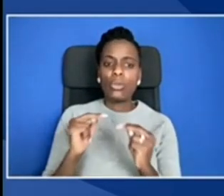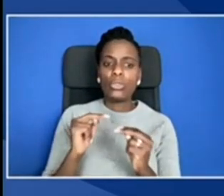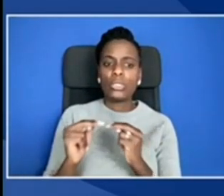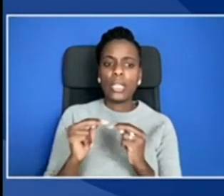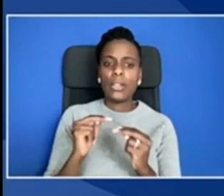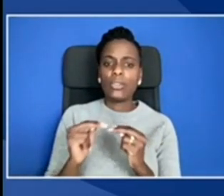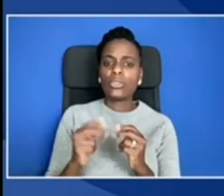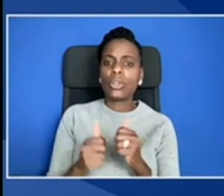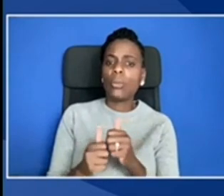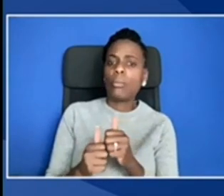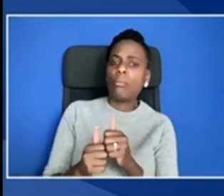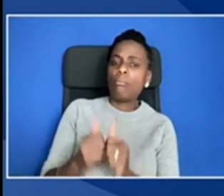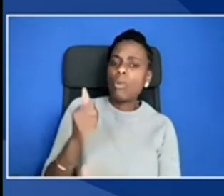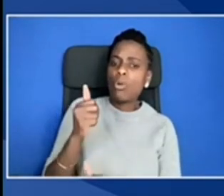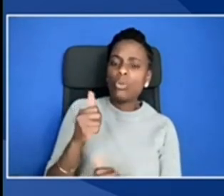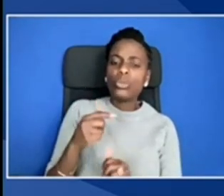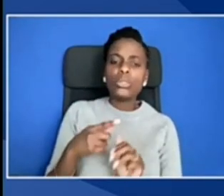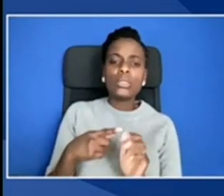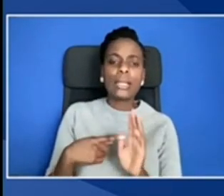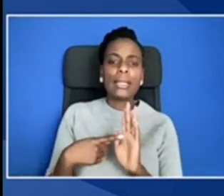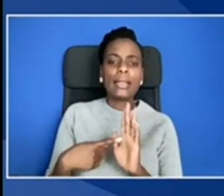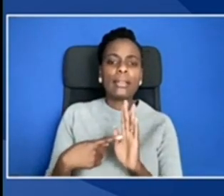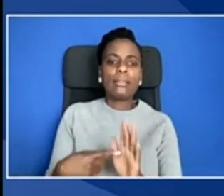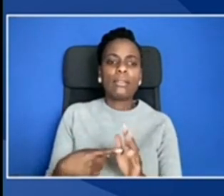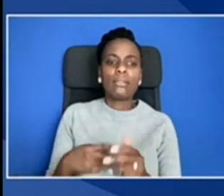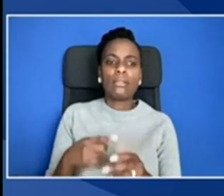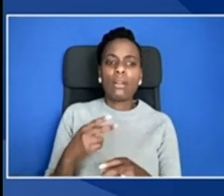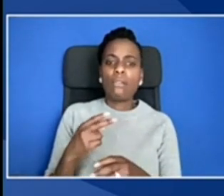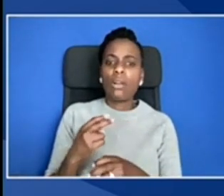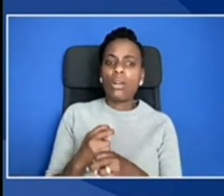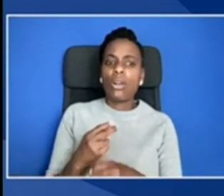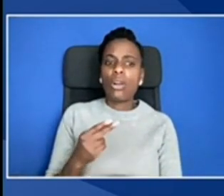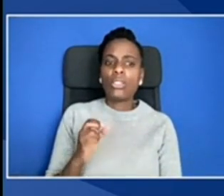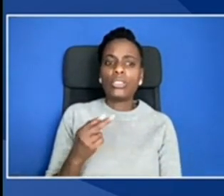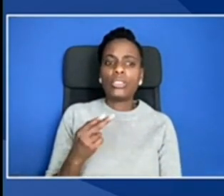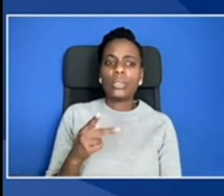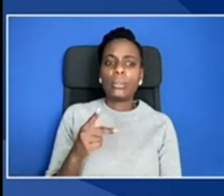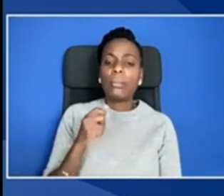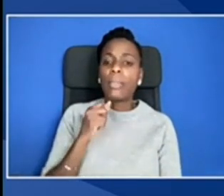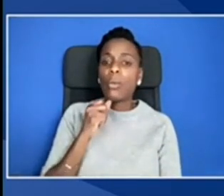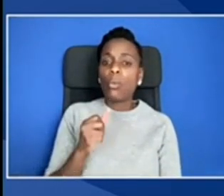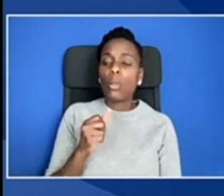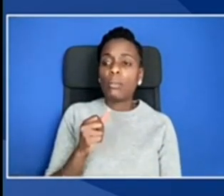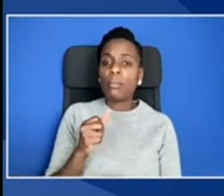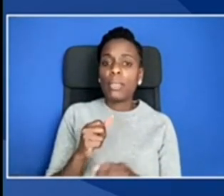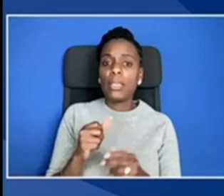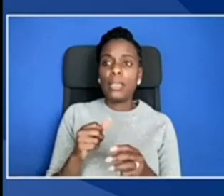indicative of a hardship that would not otherwise be captured by an existing Federal program?